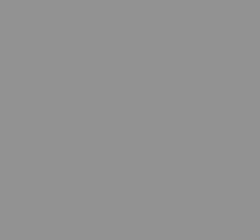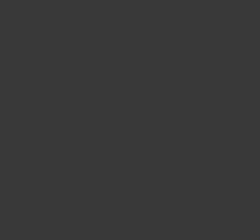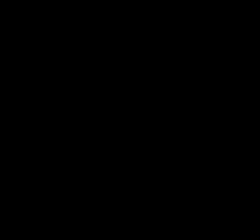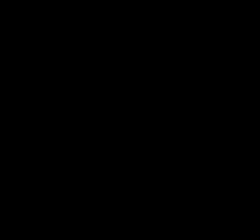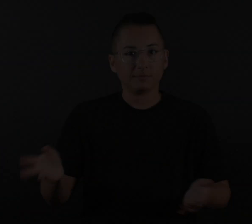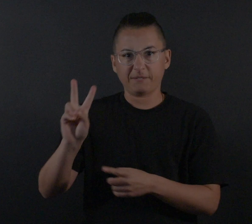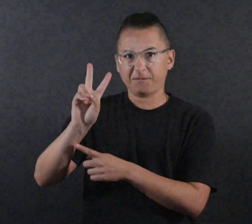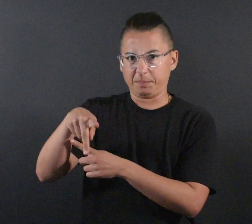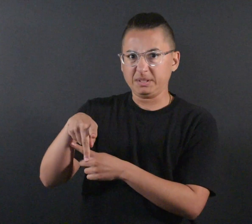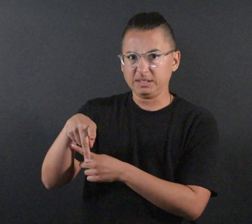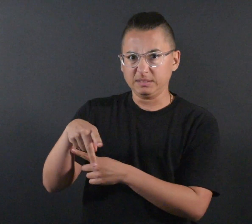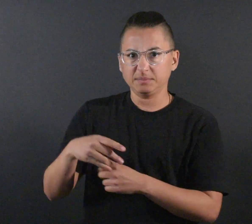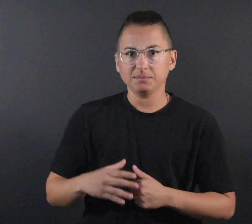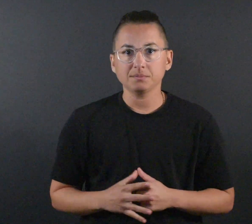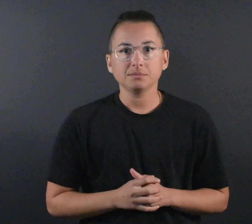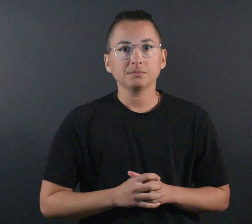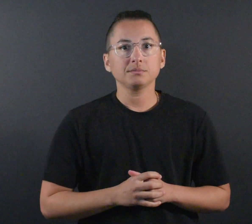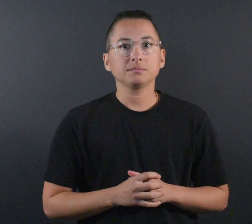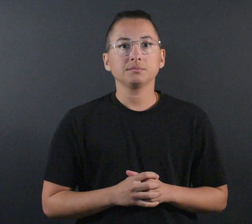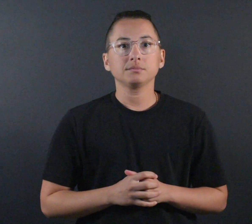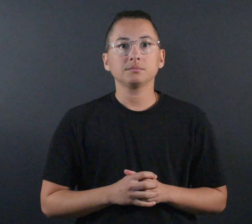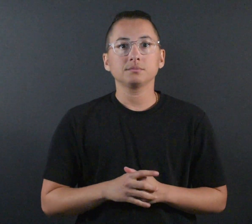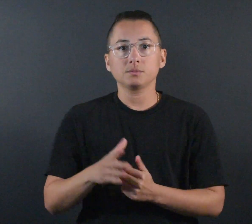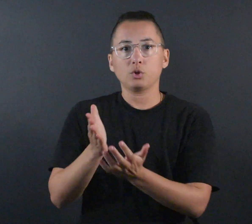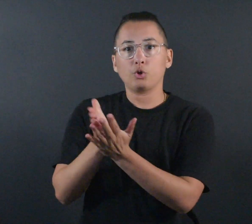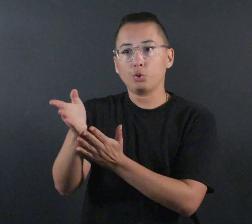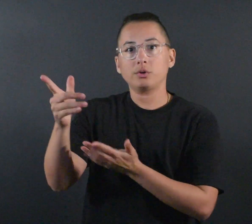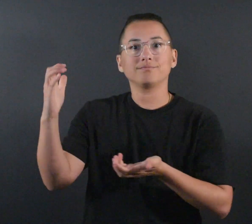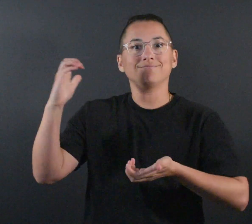through a partnership with the Minnesota Commission of the Deaf, DeafBlind & Hard